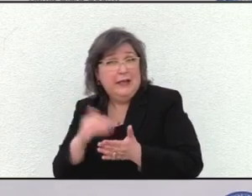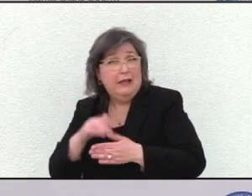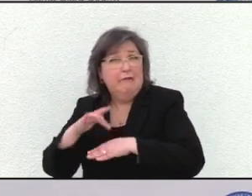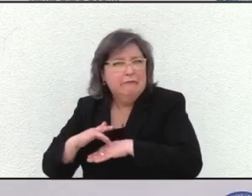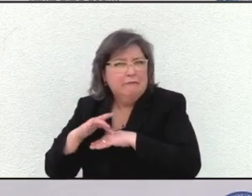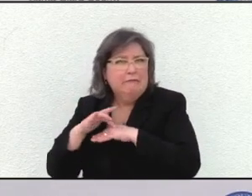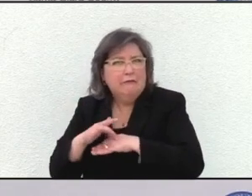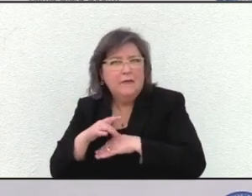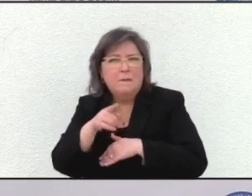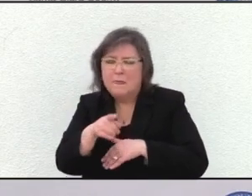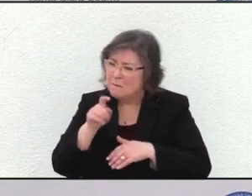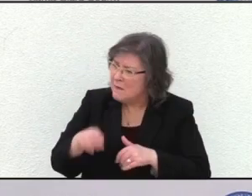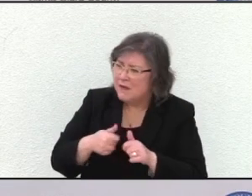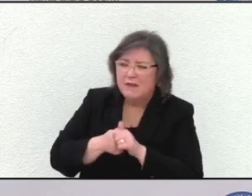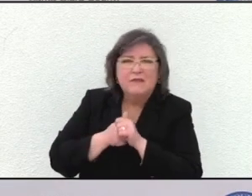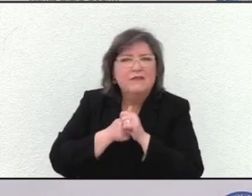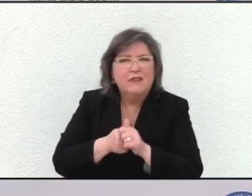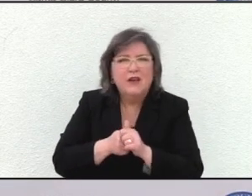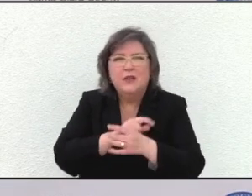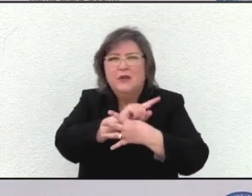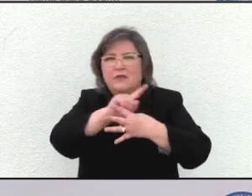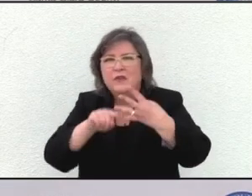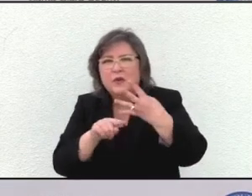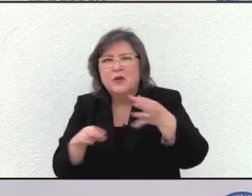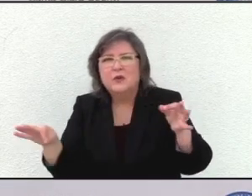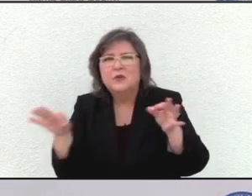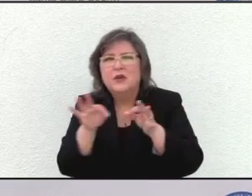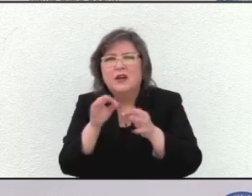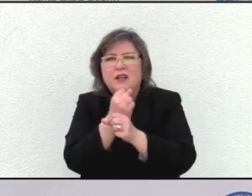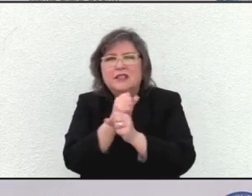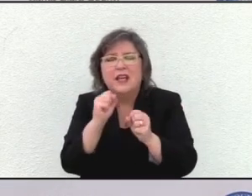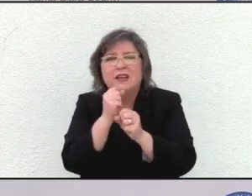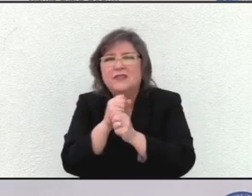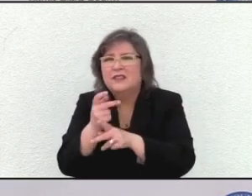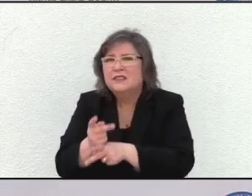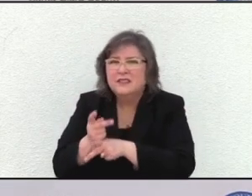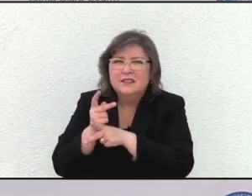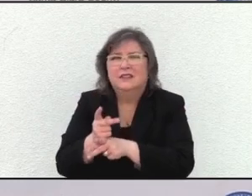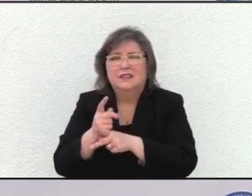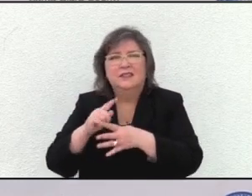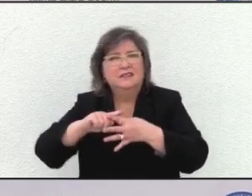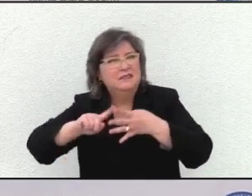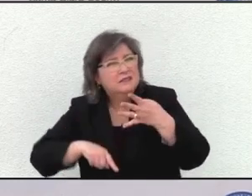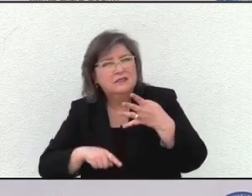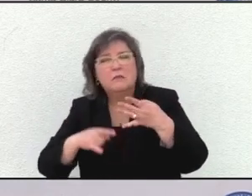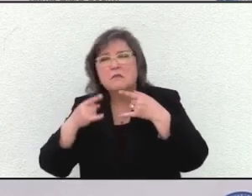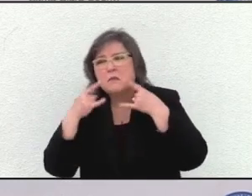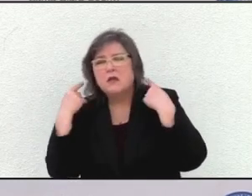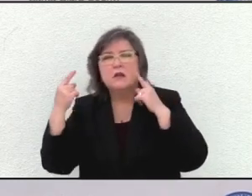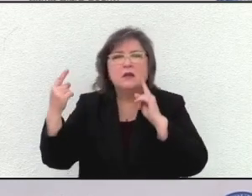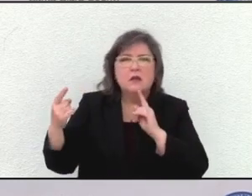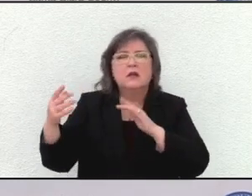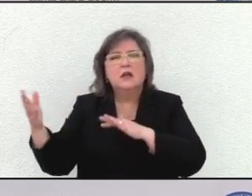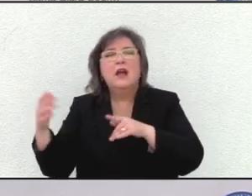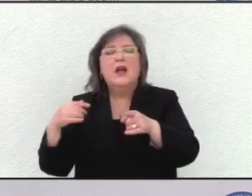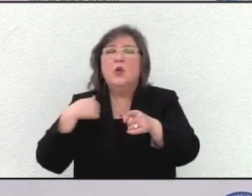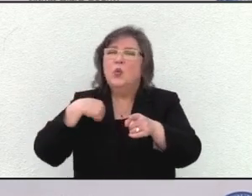to follow core critical safety precautions, and that's because if we keep that up collectively